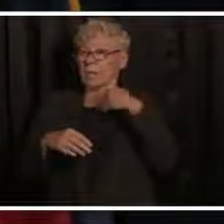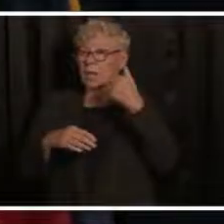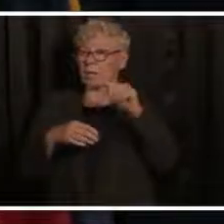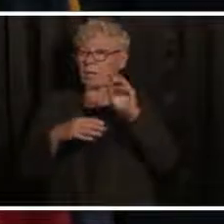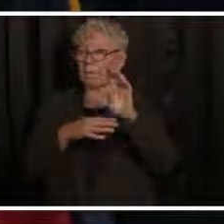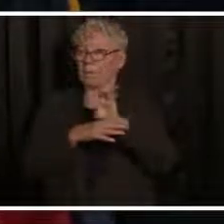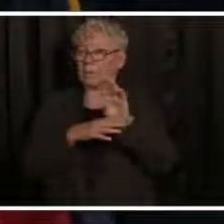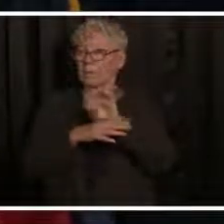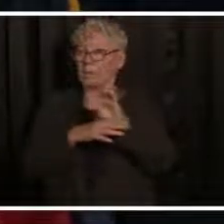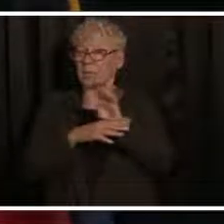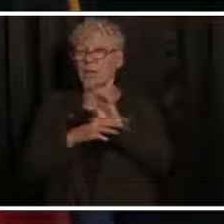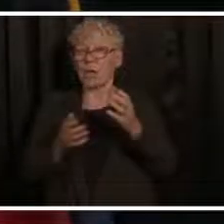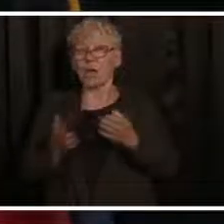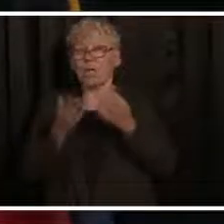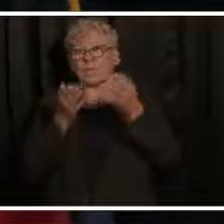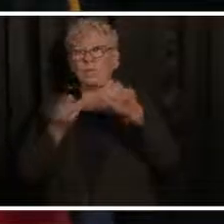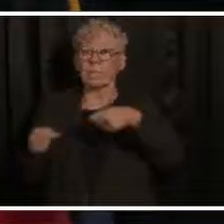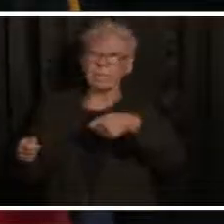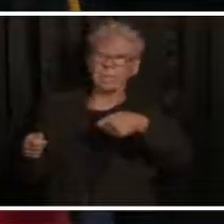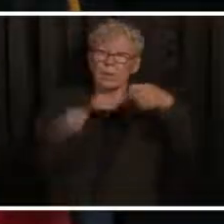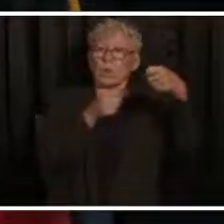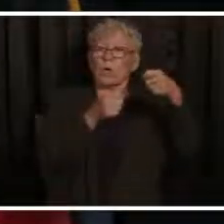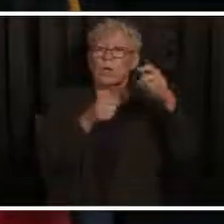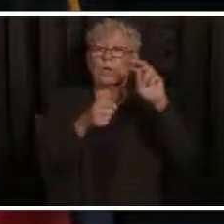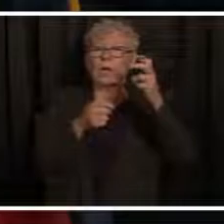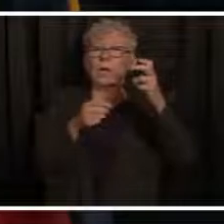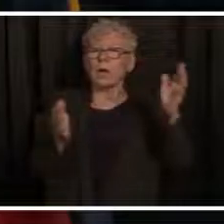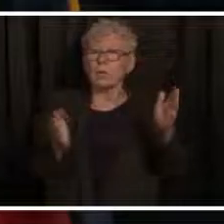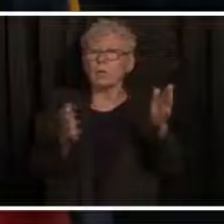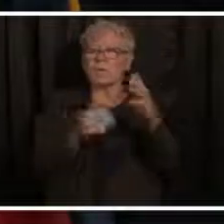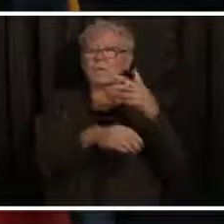put to the vaccination push